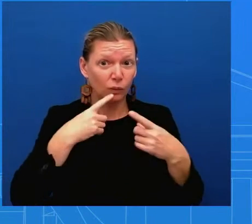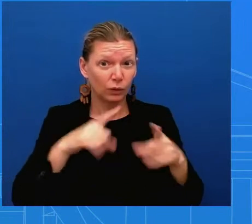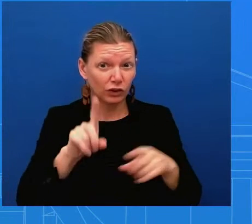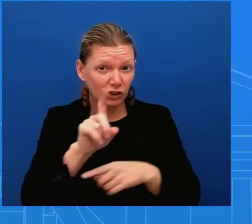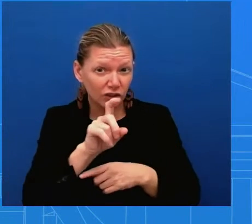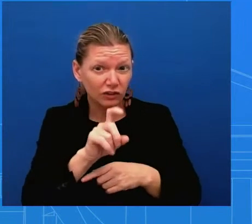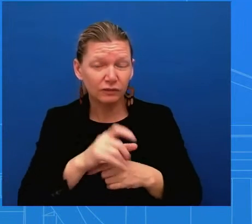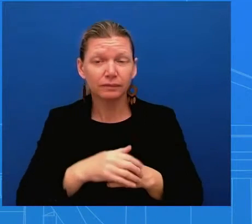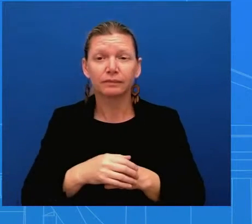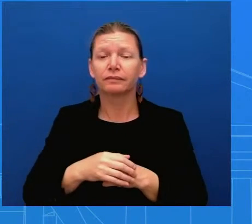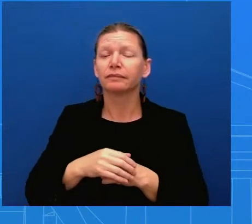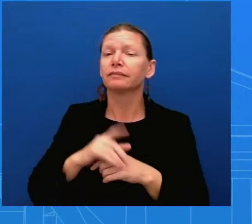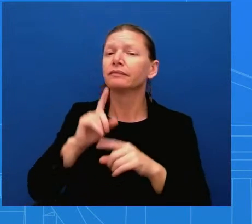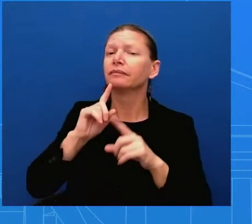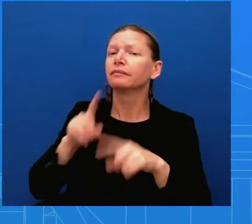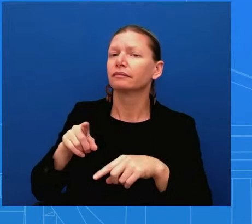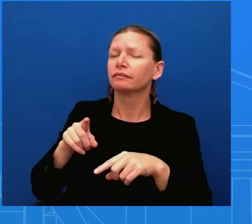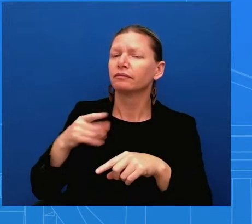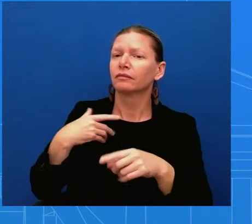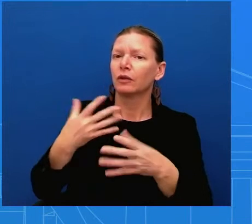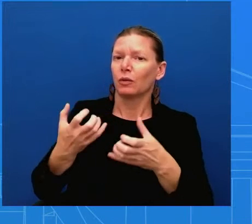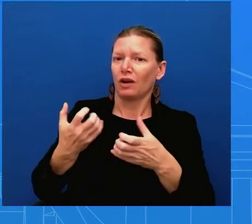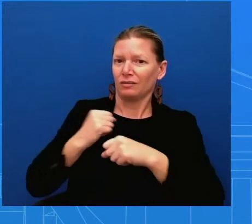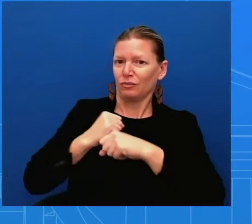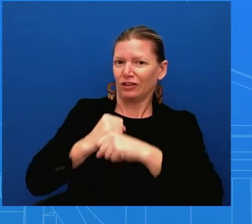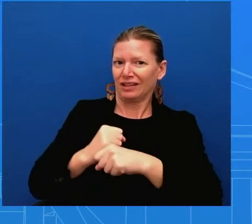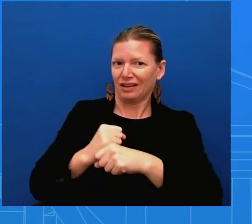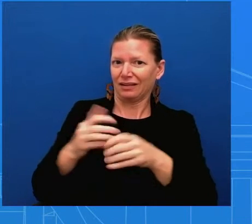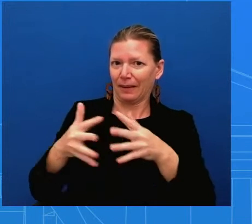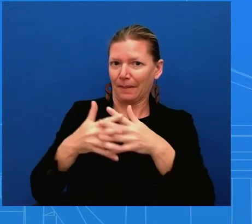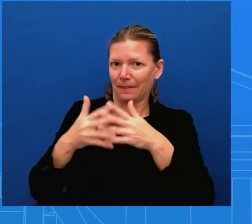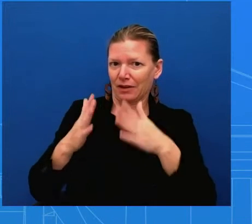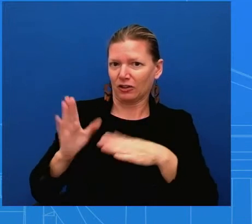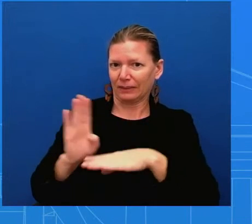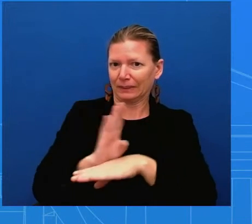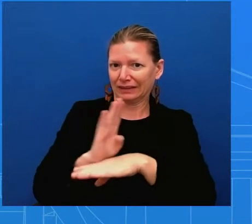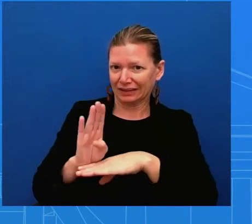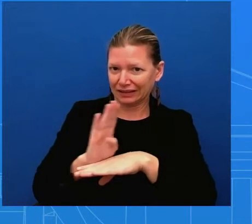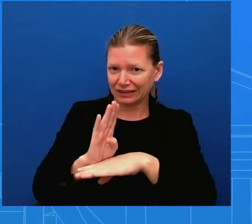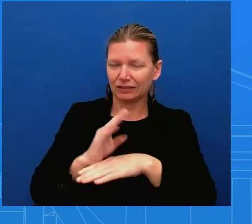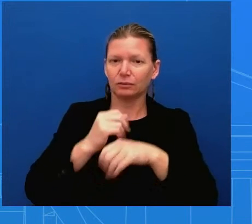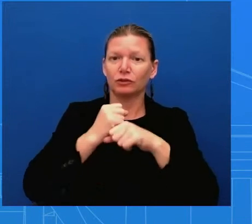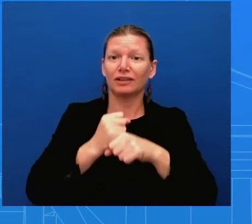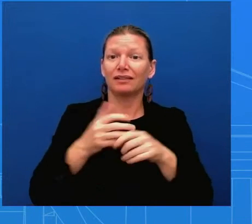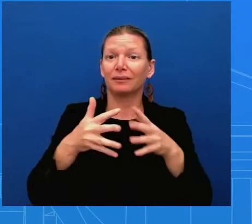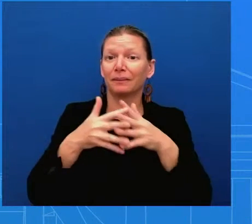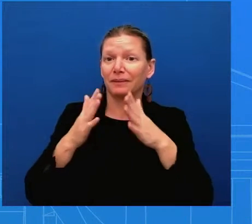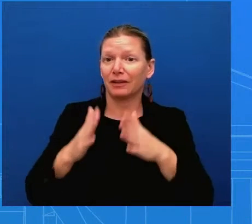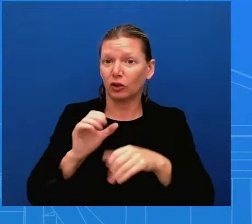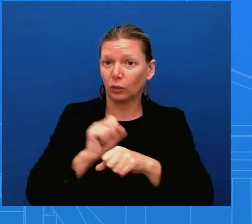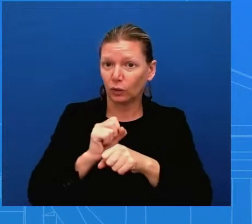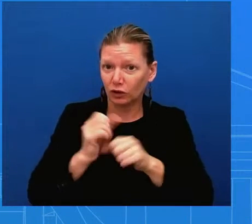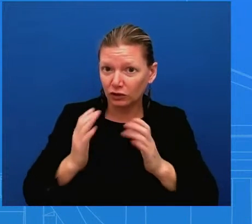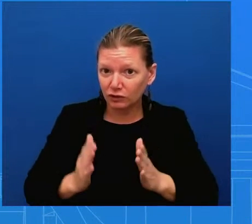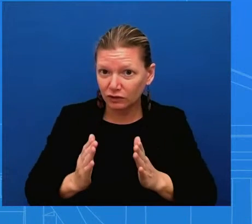and we have called out China's unfair trade policies. And so, we're going to continue to do that. Go ahead, Phil, in the back. The Press: Thank you.